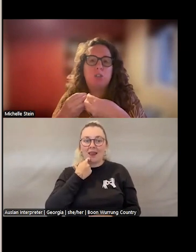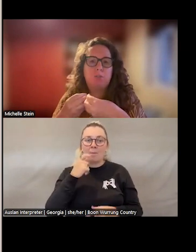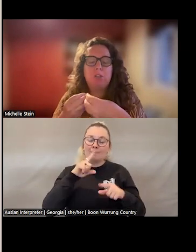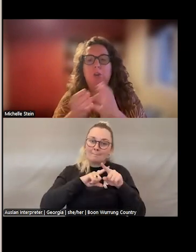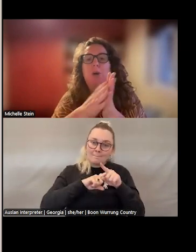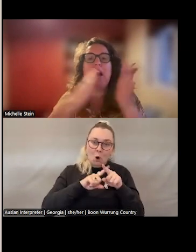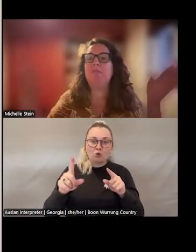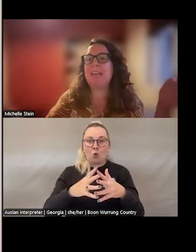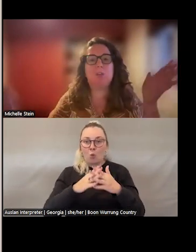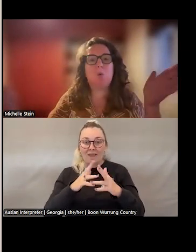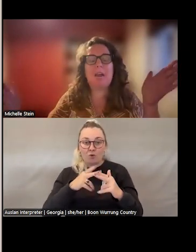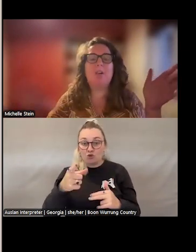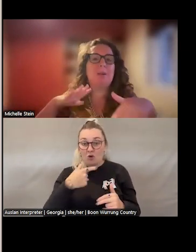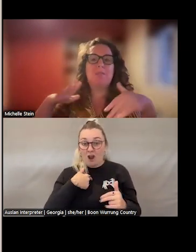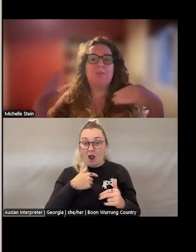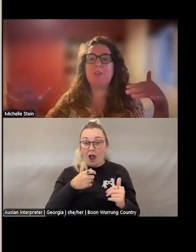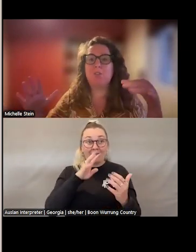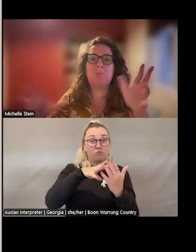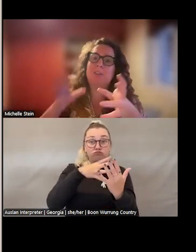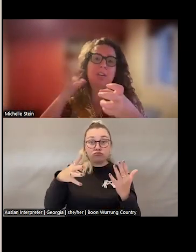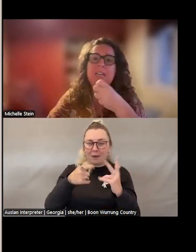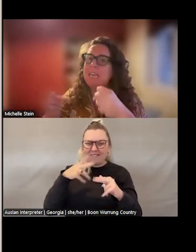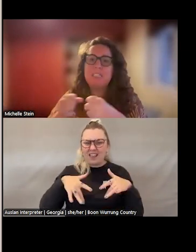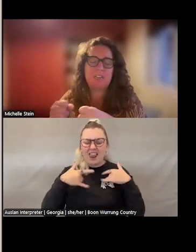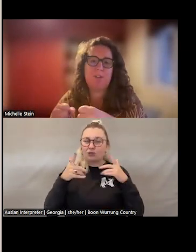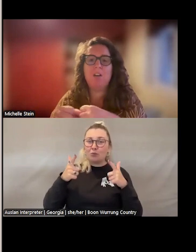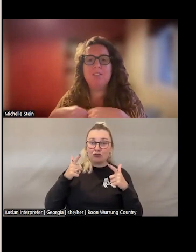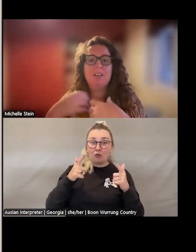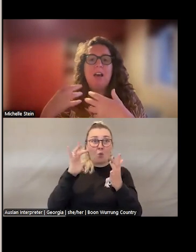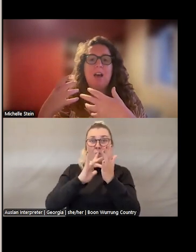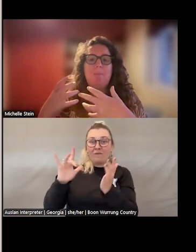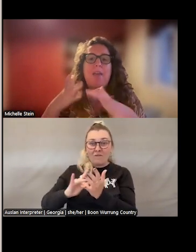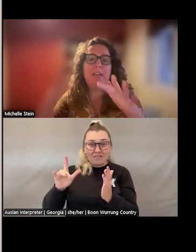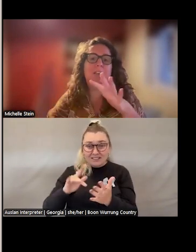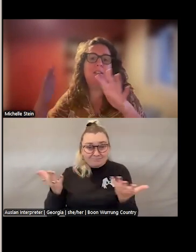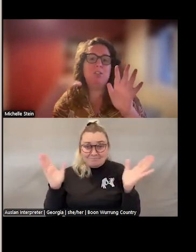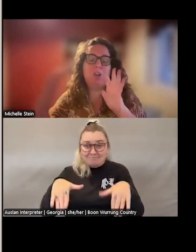useful for you. I have laid it all out but if it feels too much just take stuff out. Then,